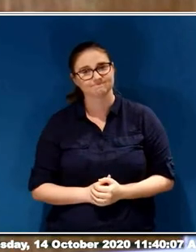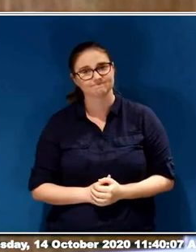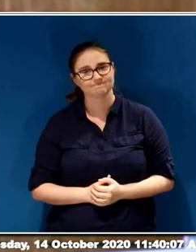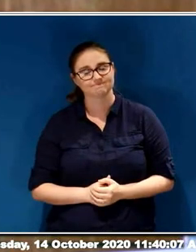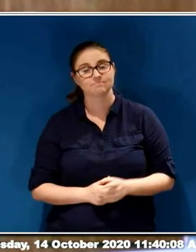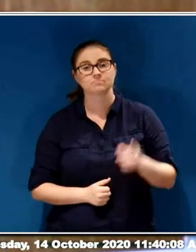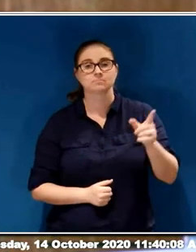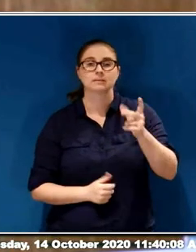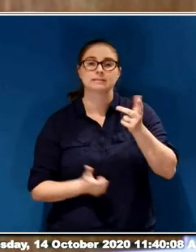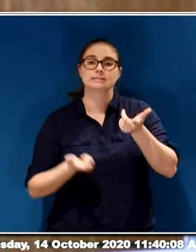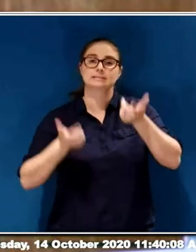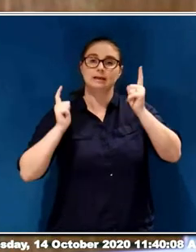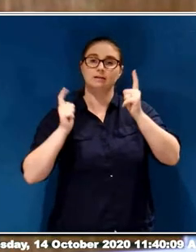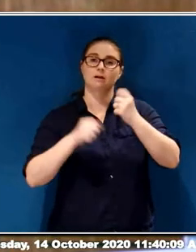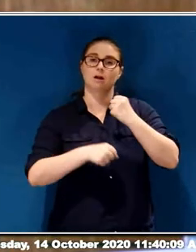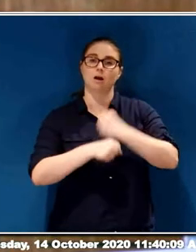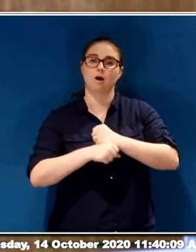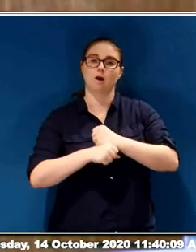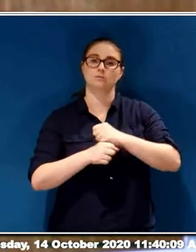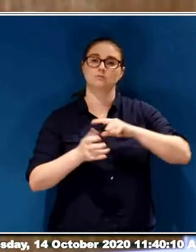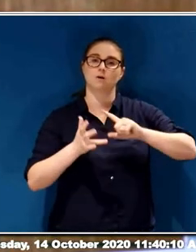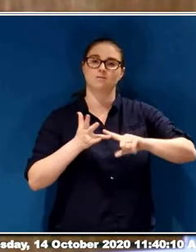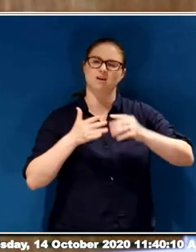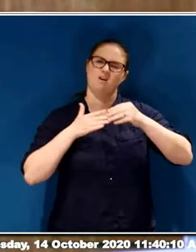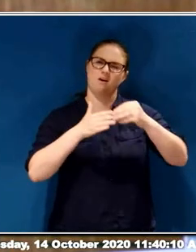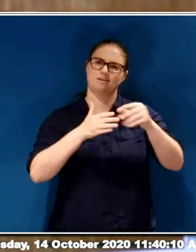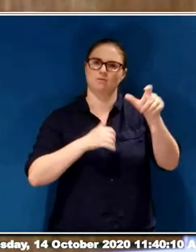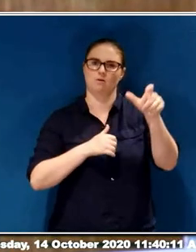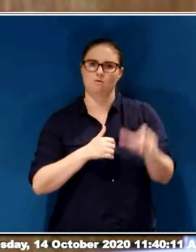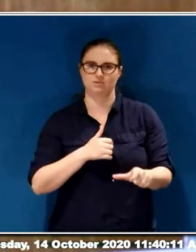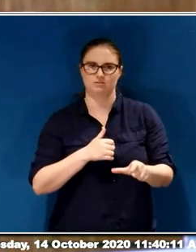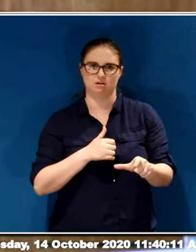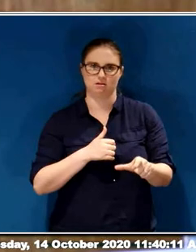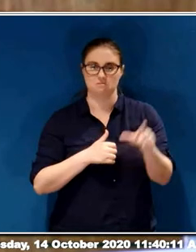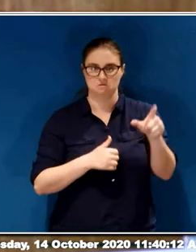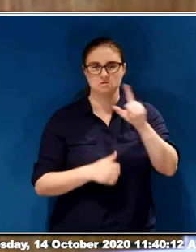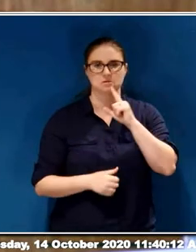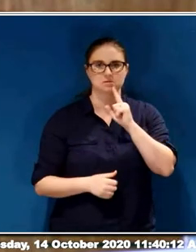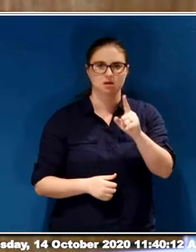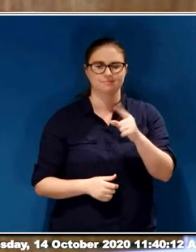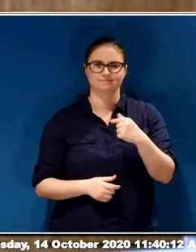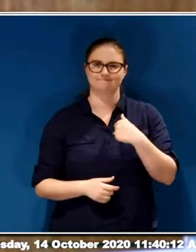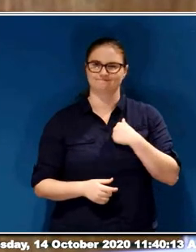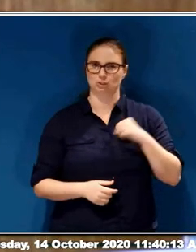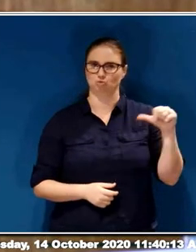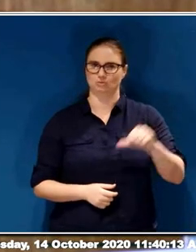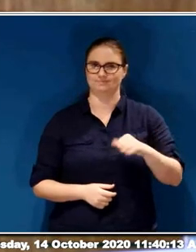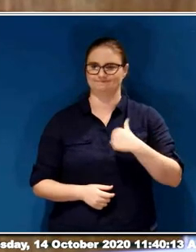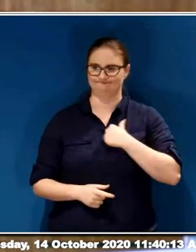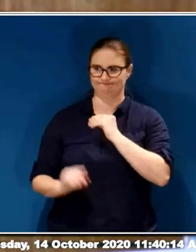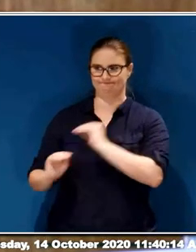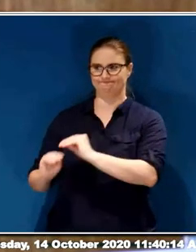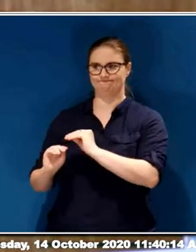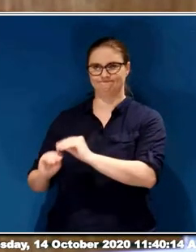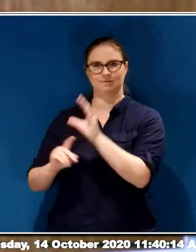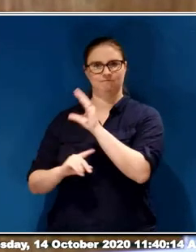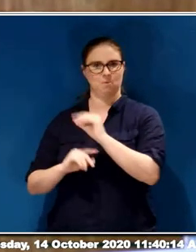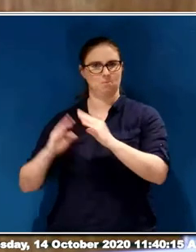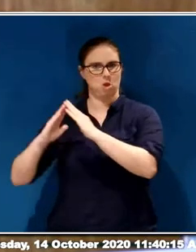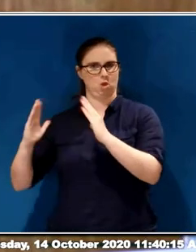probably on three occasions, that I should home-school Kobe whilst I have a full-time employment.